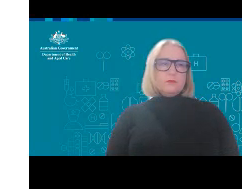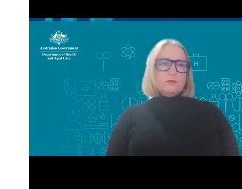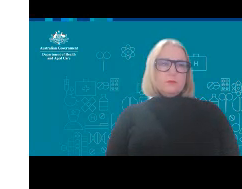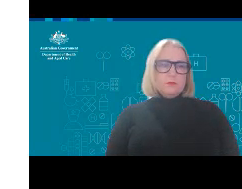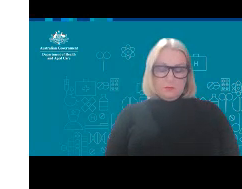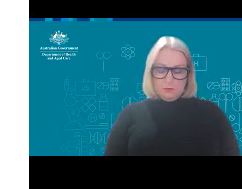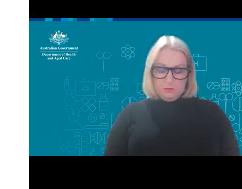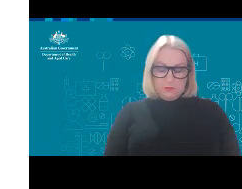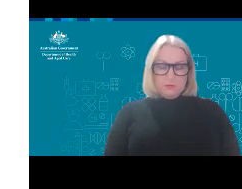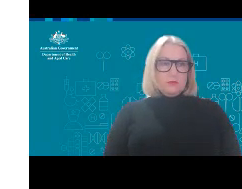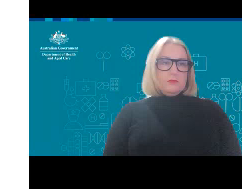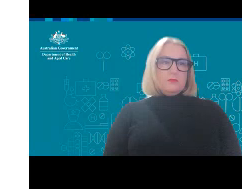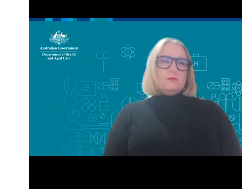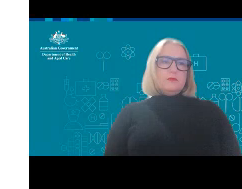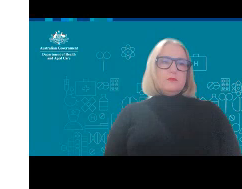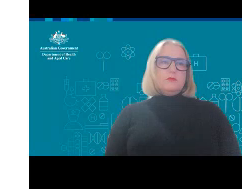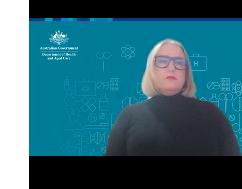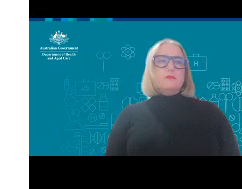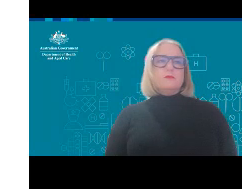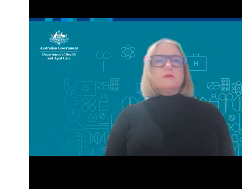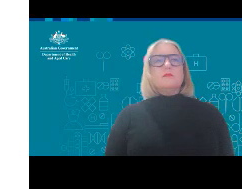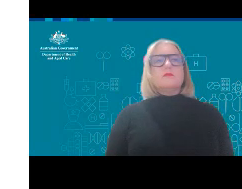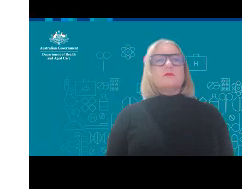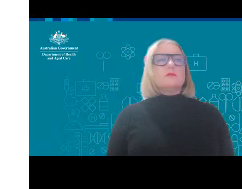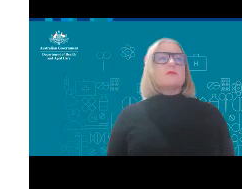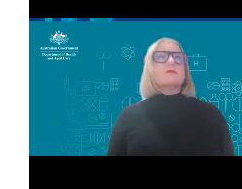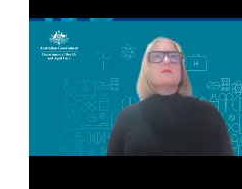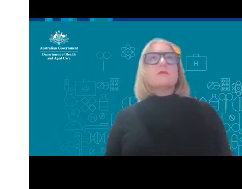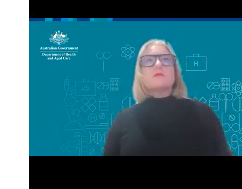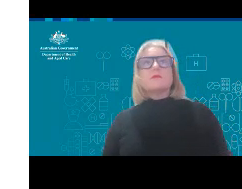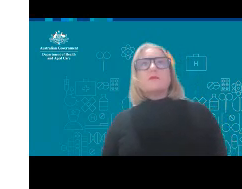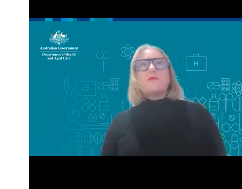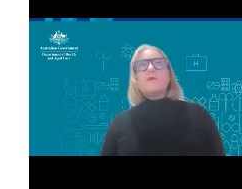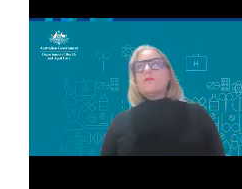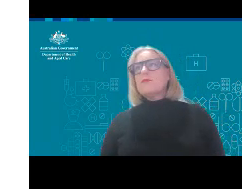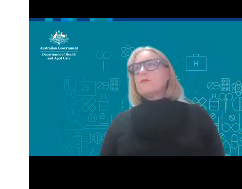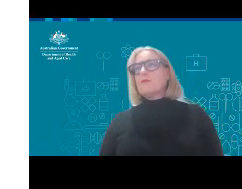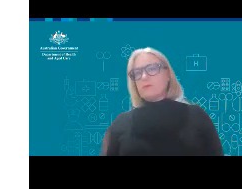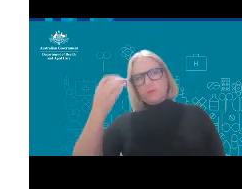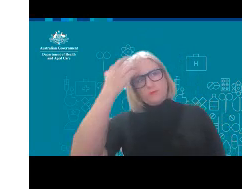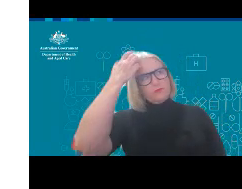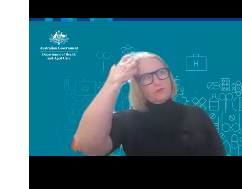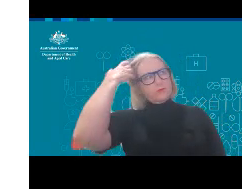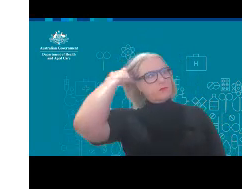undertaking auditing, risk based monitoring and case management activities that will ultimately feed into